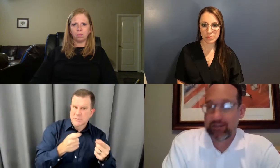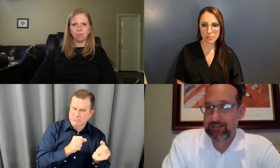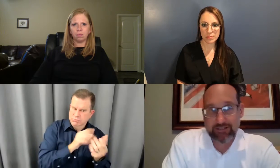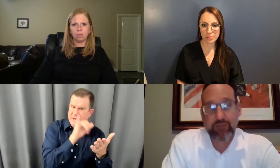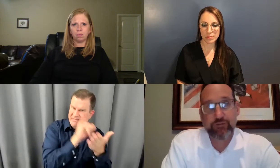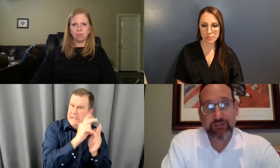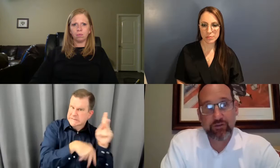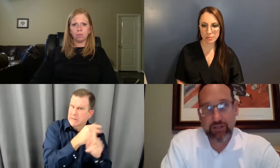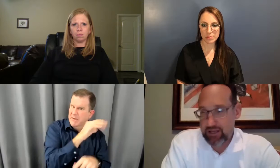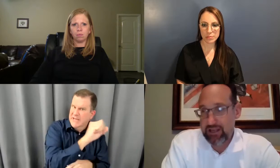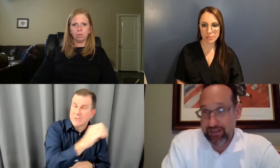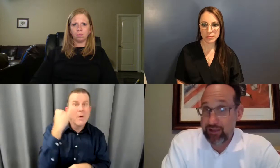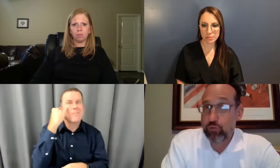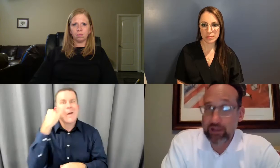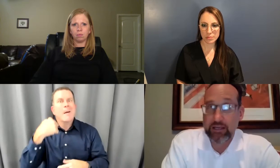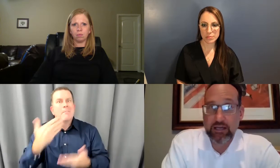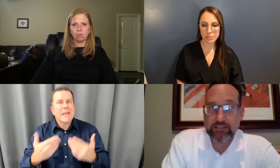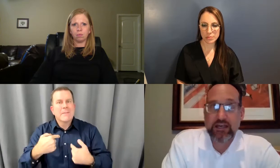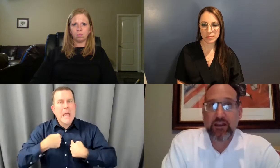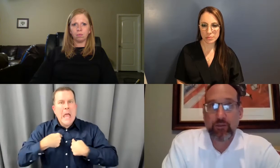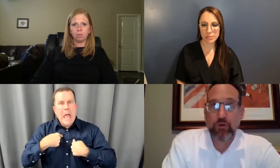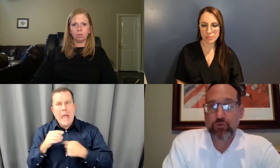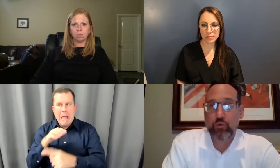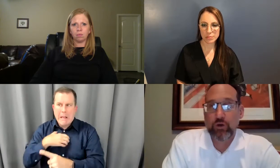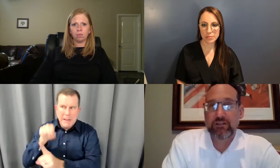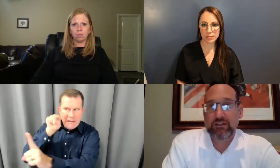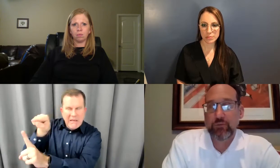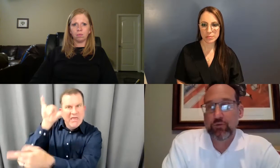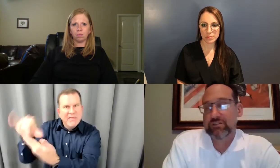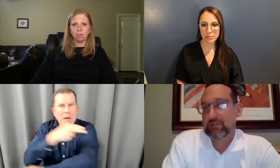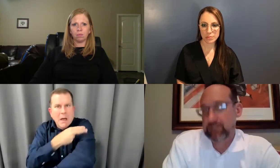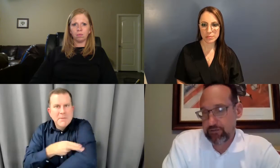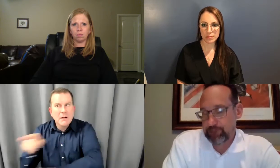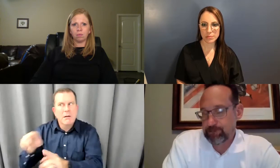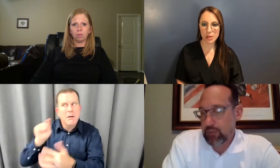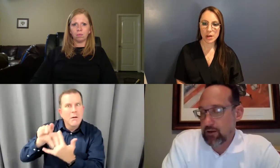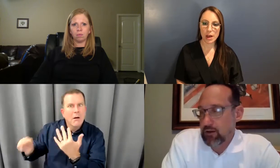against the same facility, they will recognize that. And those are the ones that they take more serious.